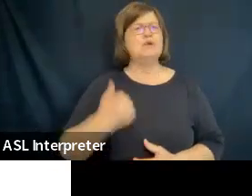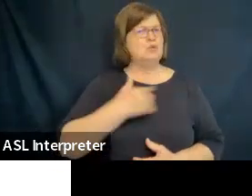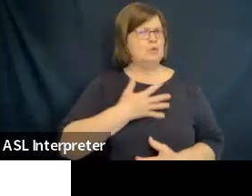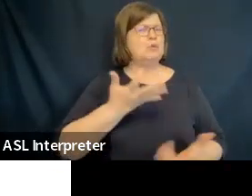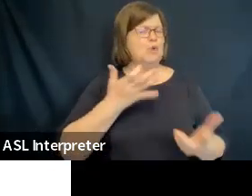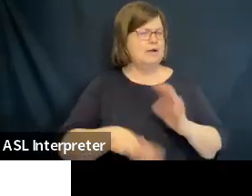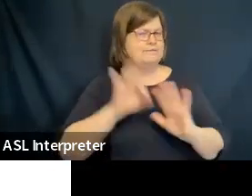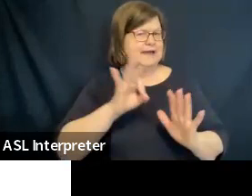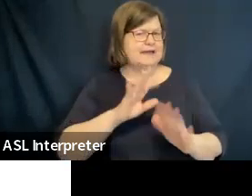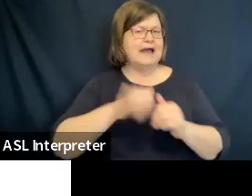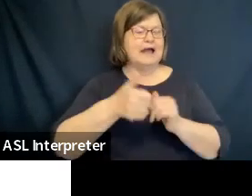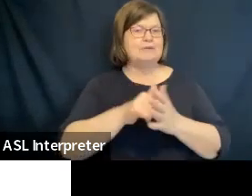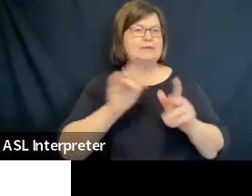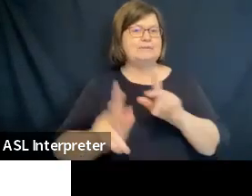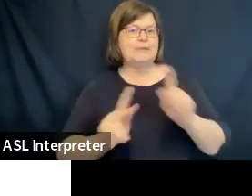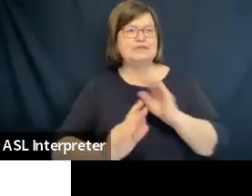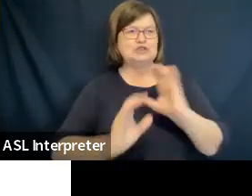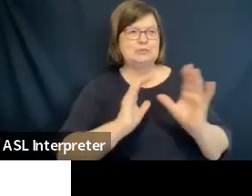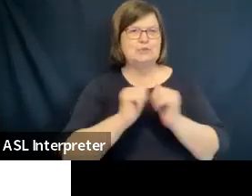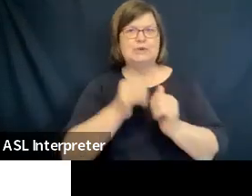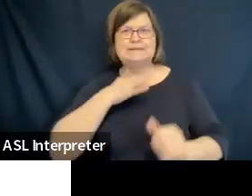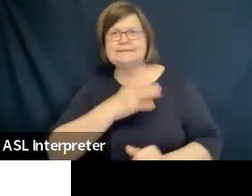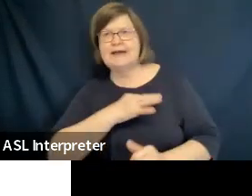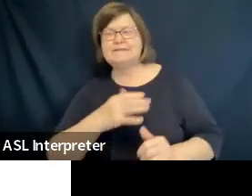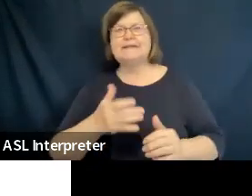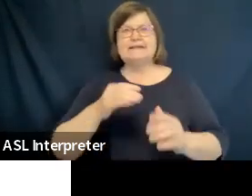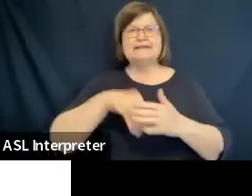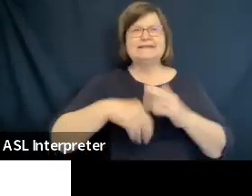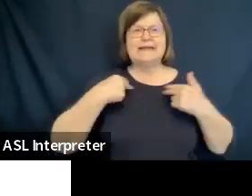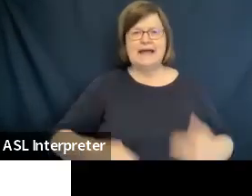typically how the population communicated with staff in healthcare settings such as positives,